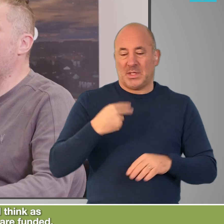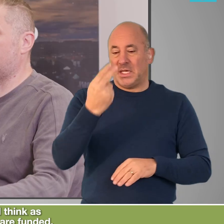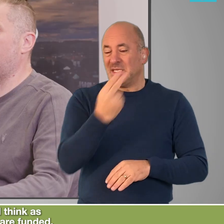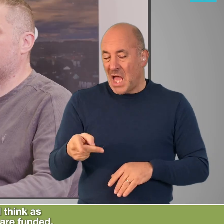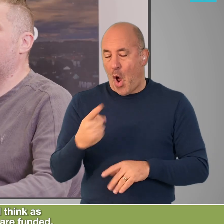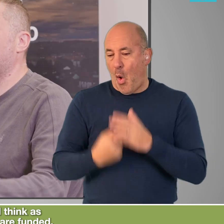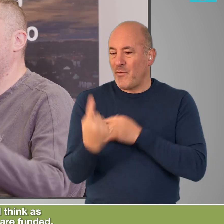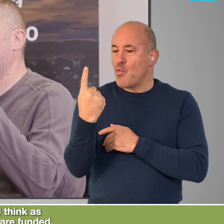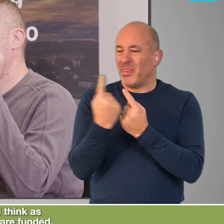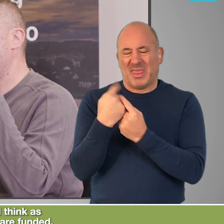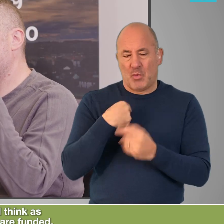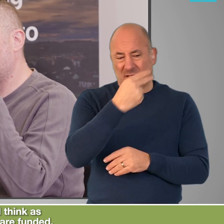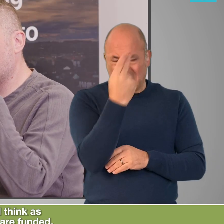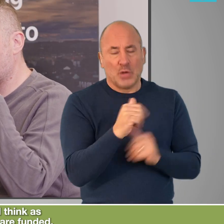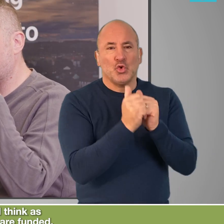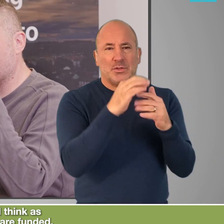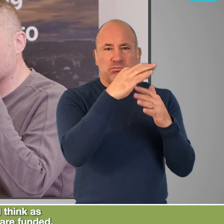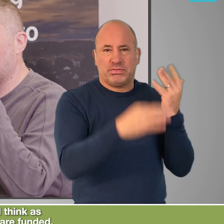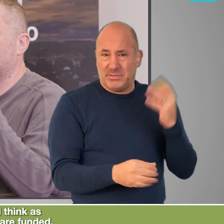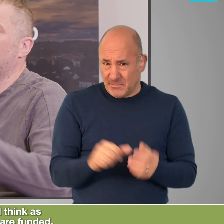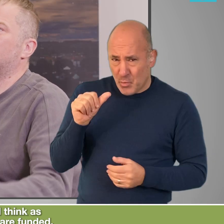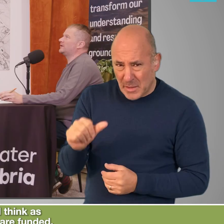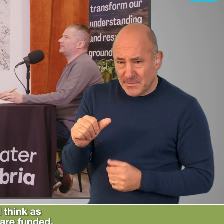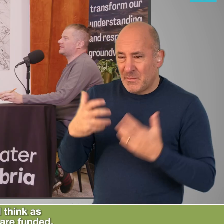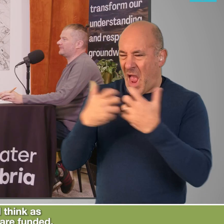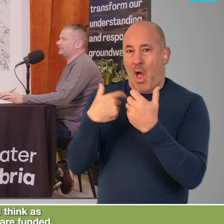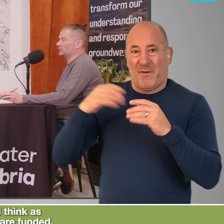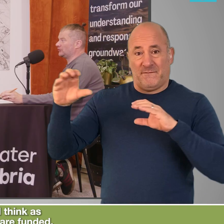Yes, yes, exactly. I think as well, the way things are funded,